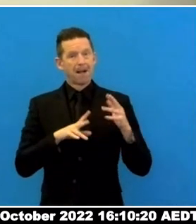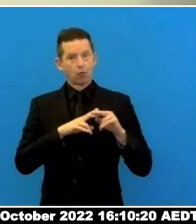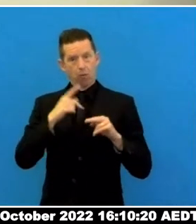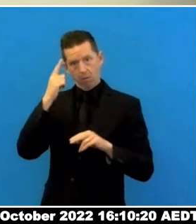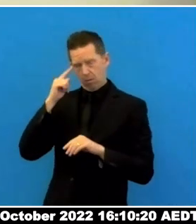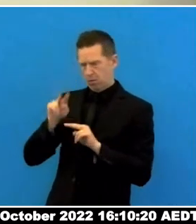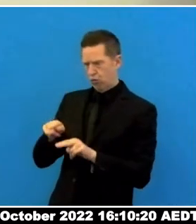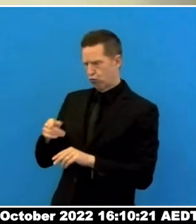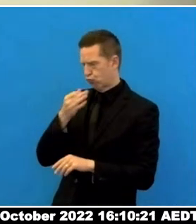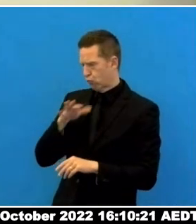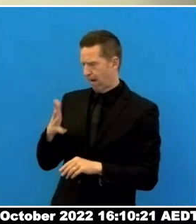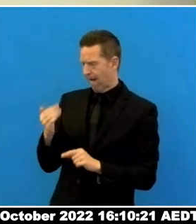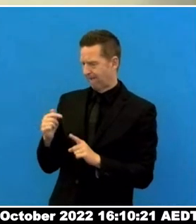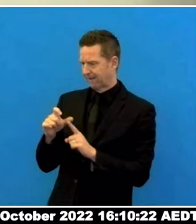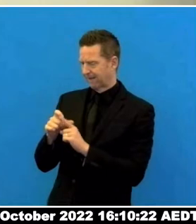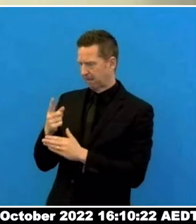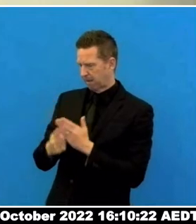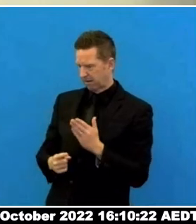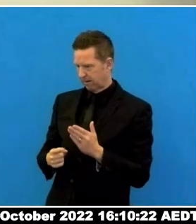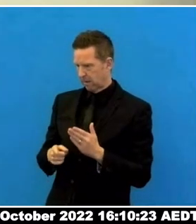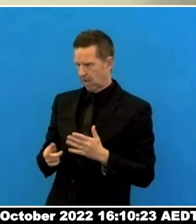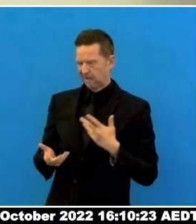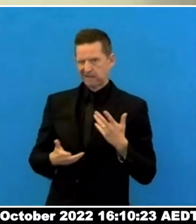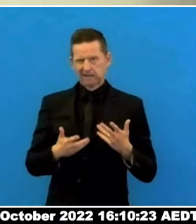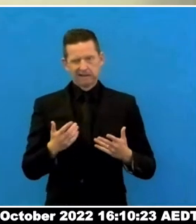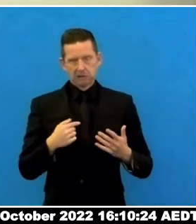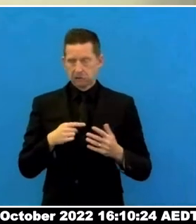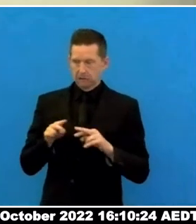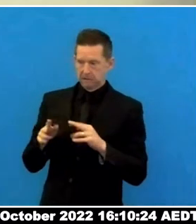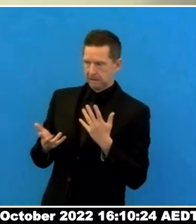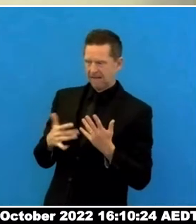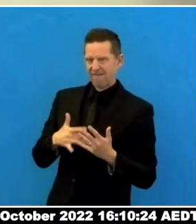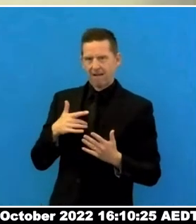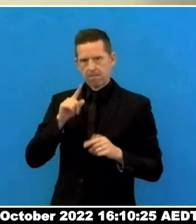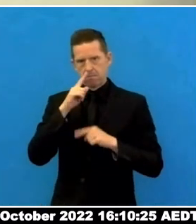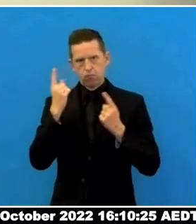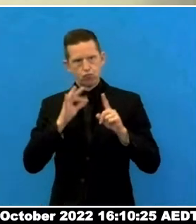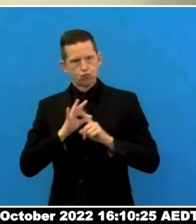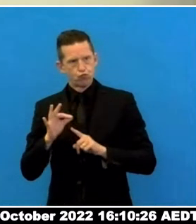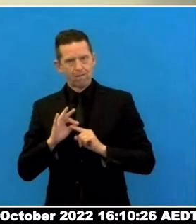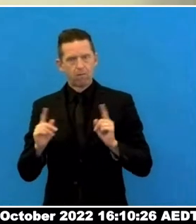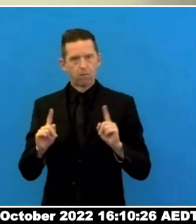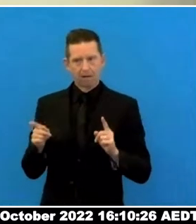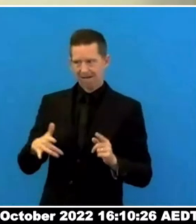it's mean they will say that, that there is no improvement and they will they will have no future.